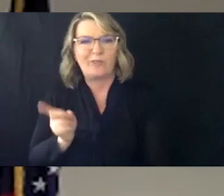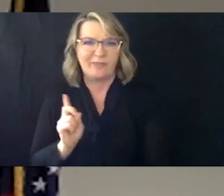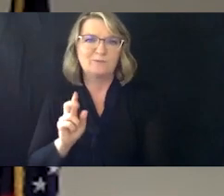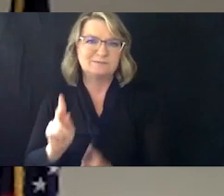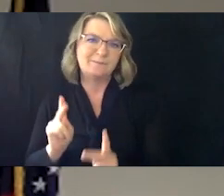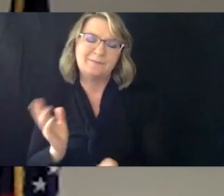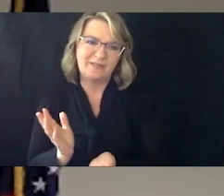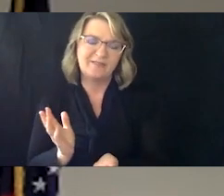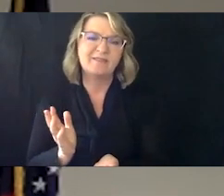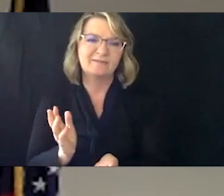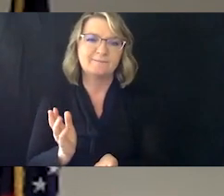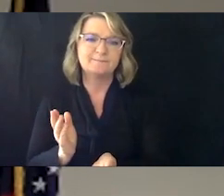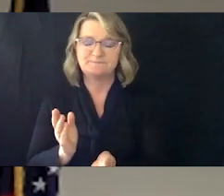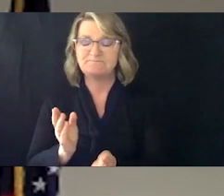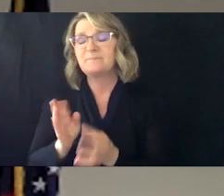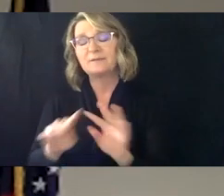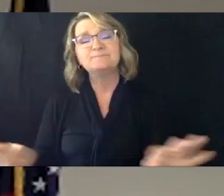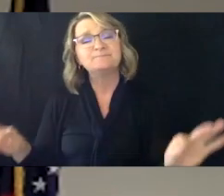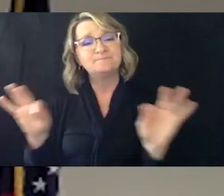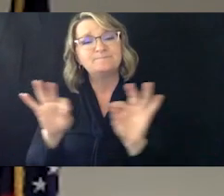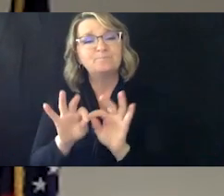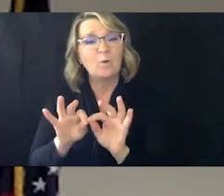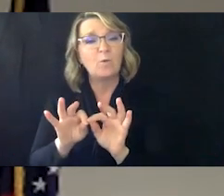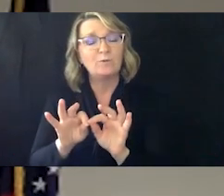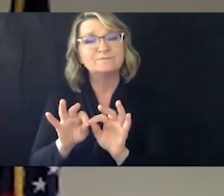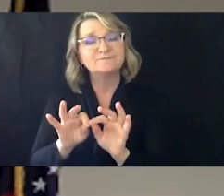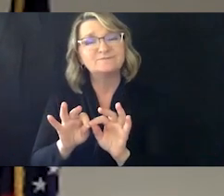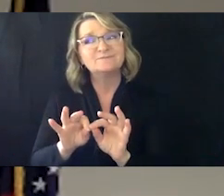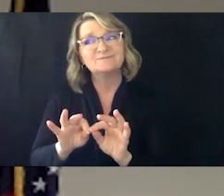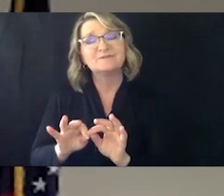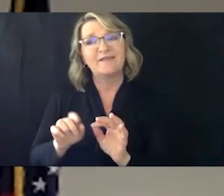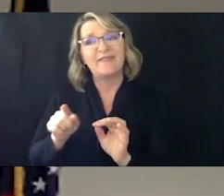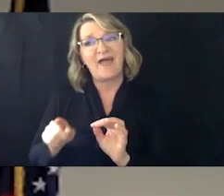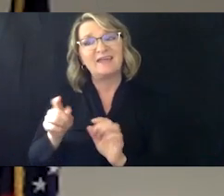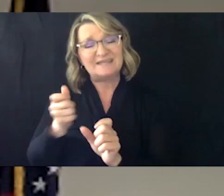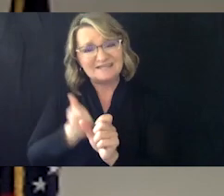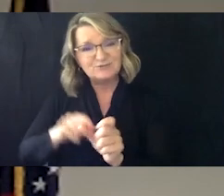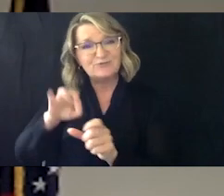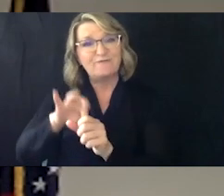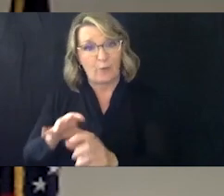but it's important to note that every one of those voters did have the opportunity to cast